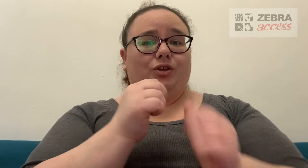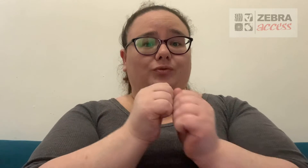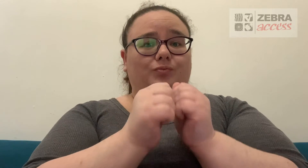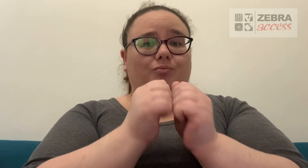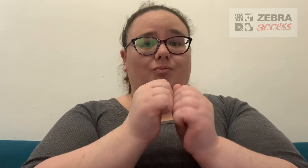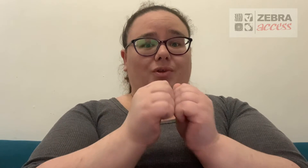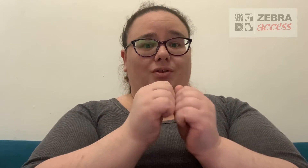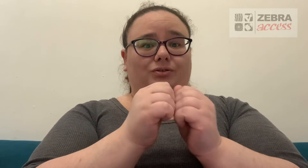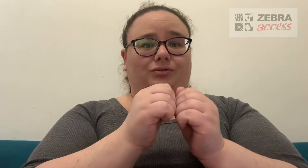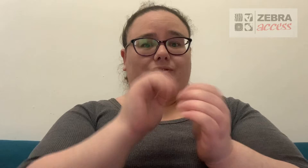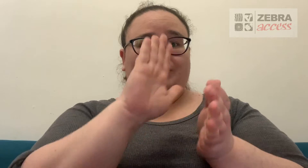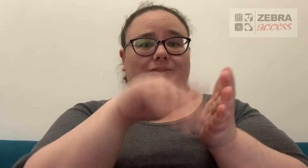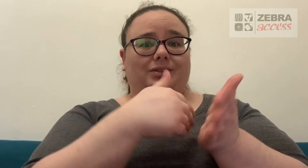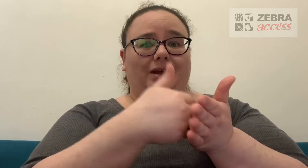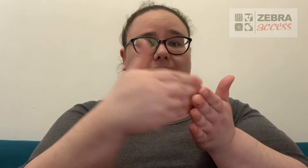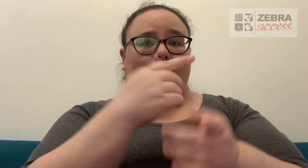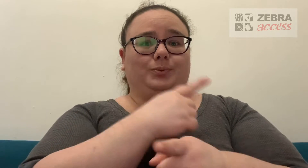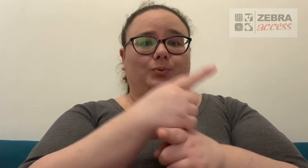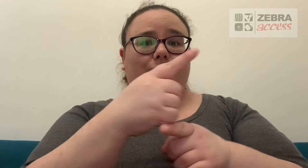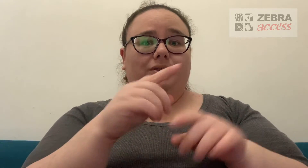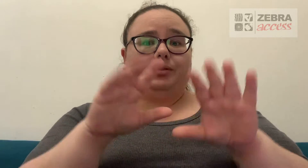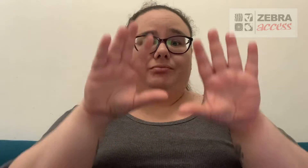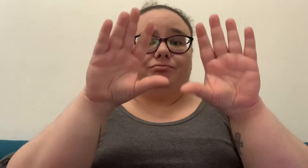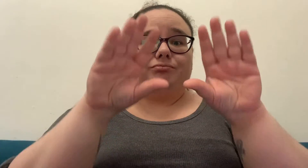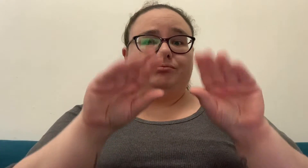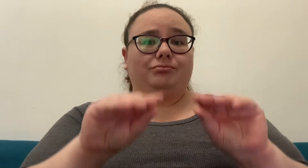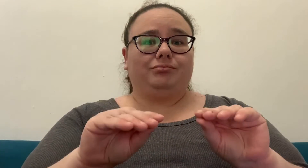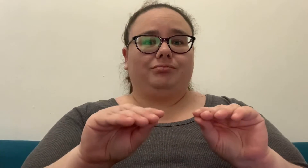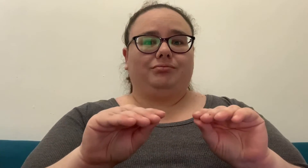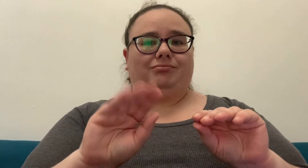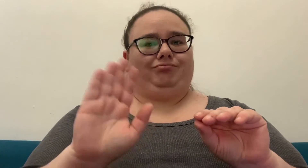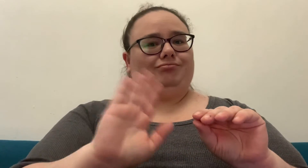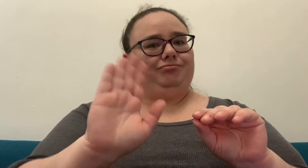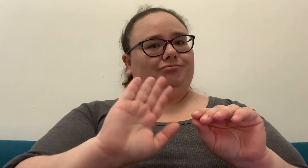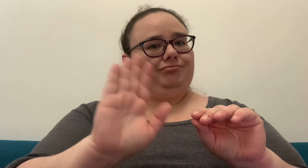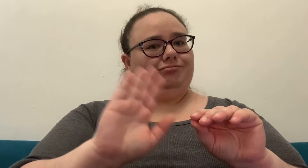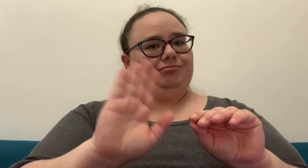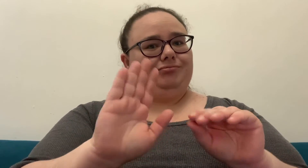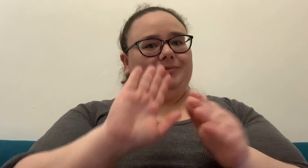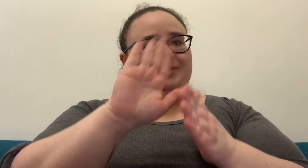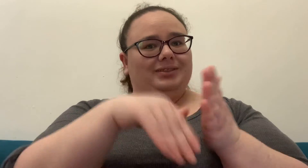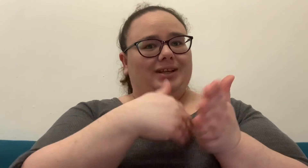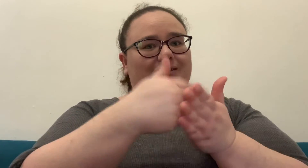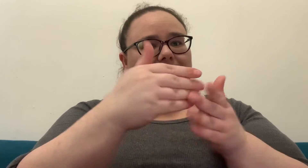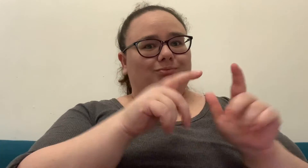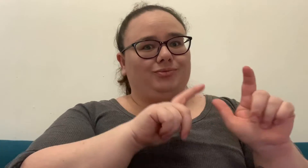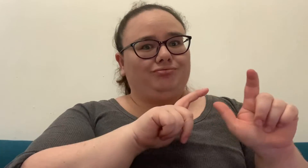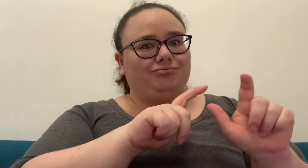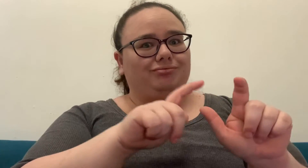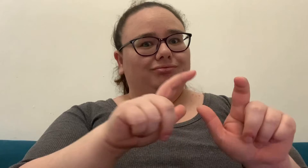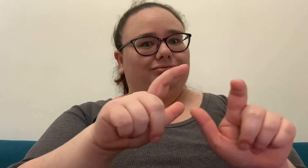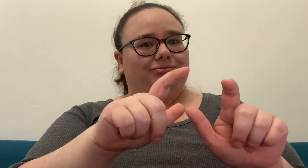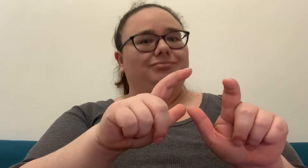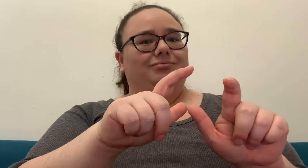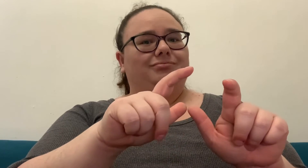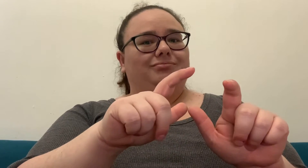Sign Language week might end this 21st March, but we will always be using sign language!